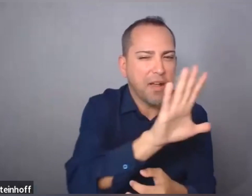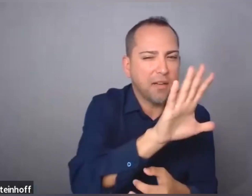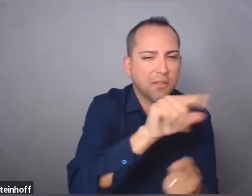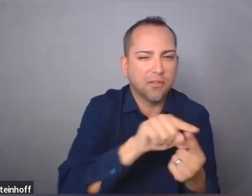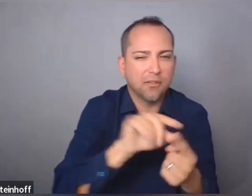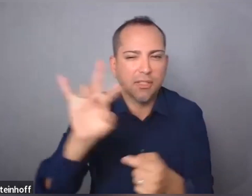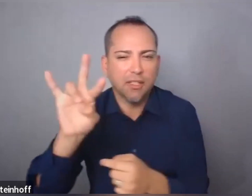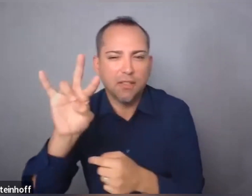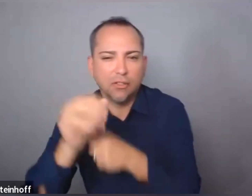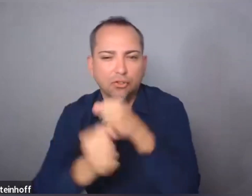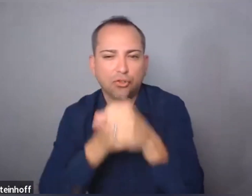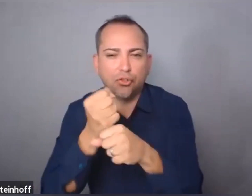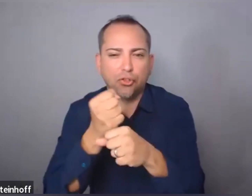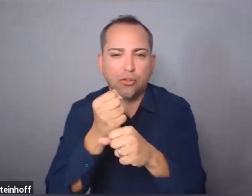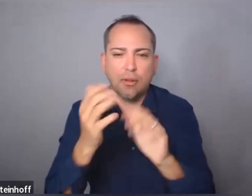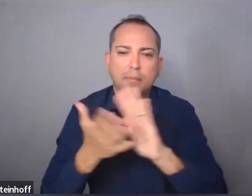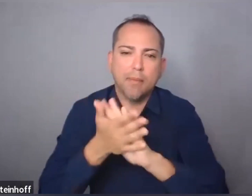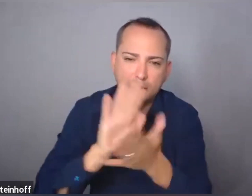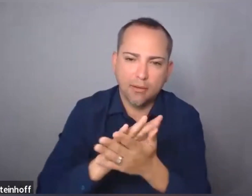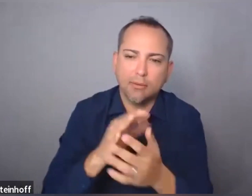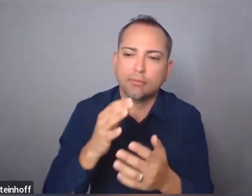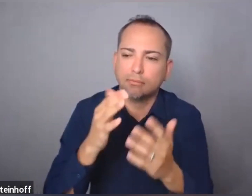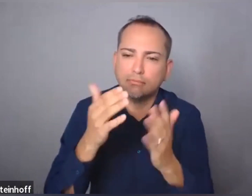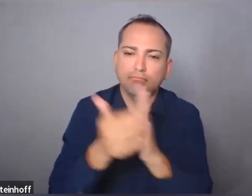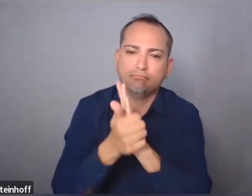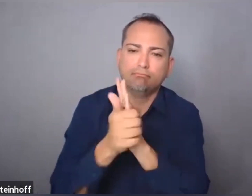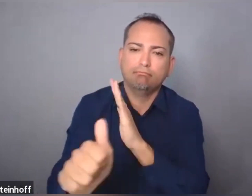then, that can roughly take maybe 5 to 7 years